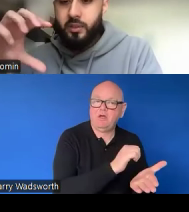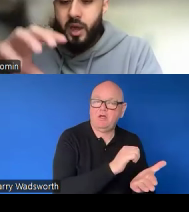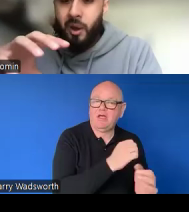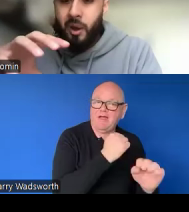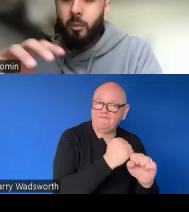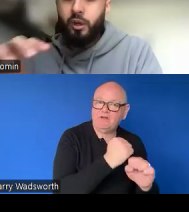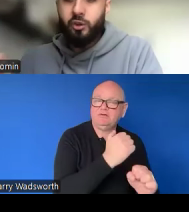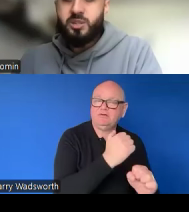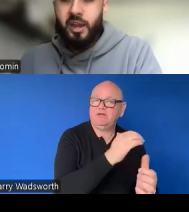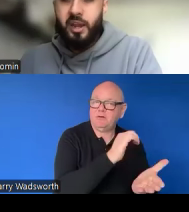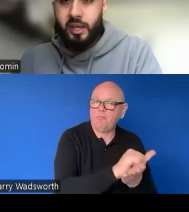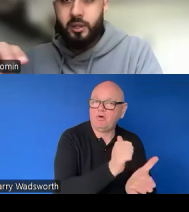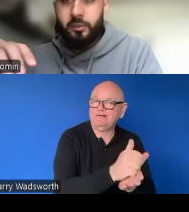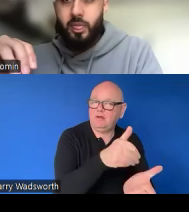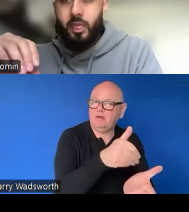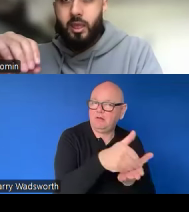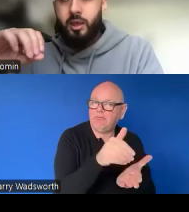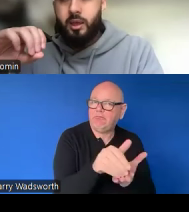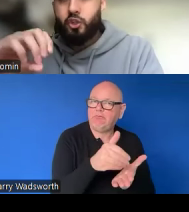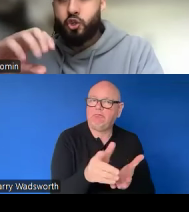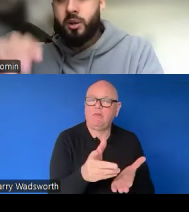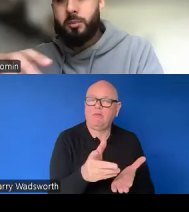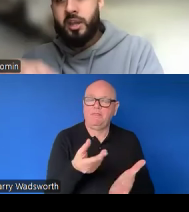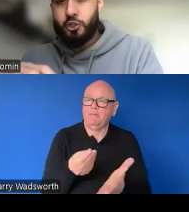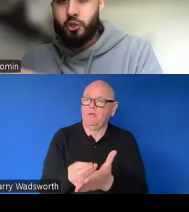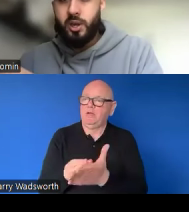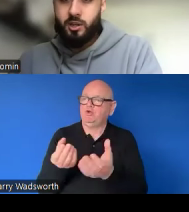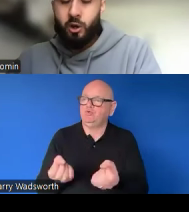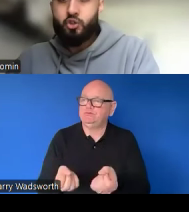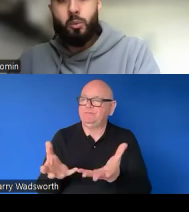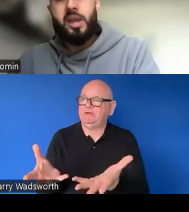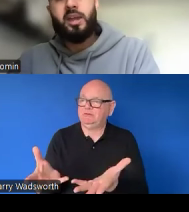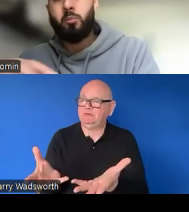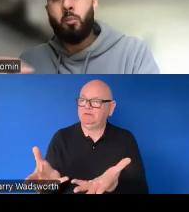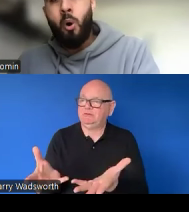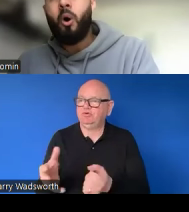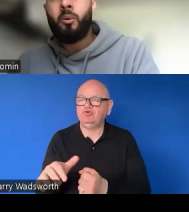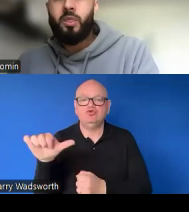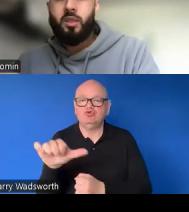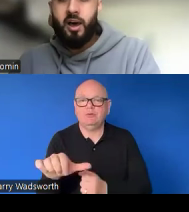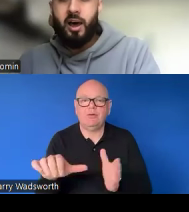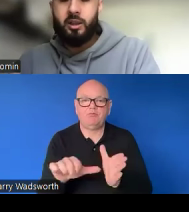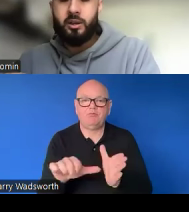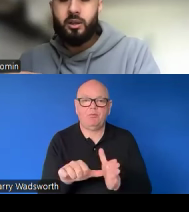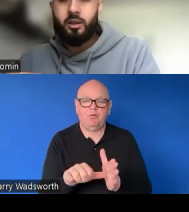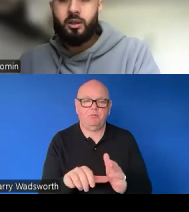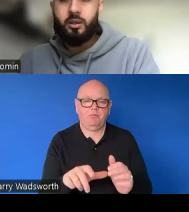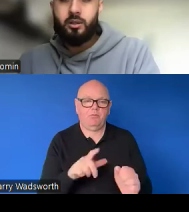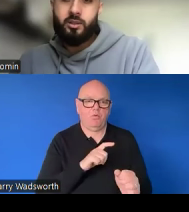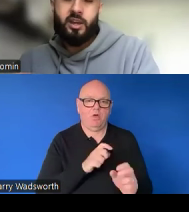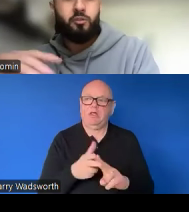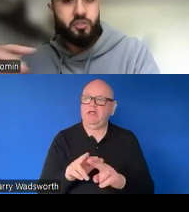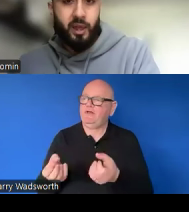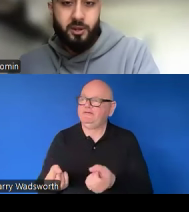the amount of money you're spending shouldn't be an issue as long as you're making more than you've spent.